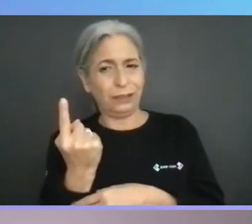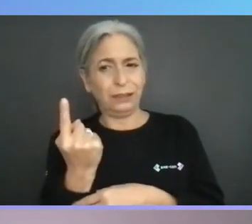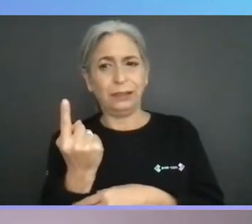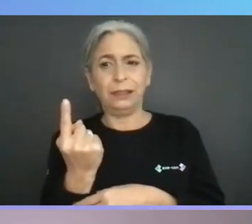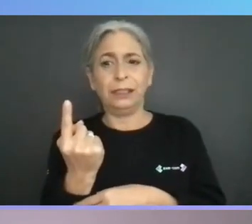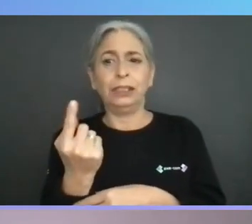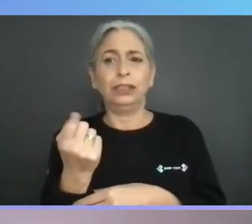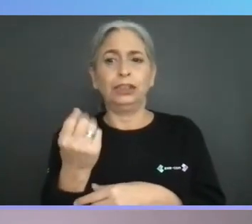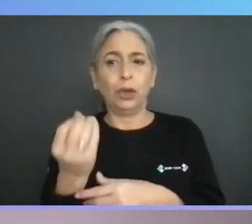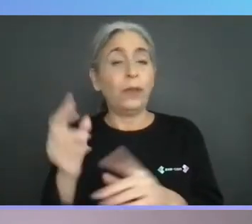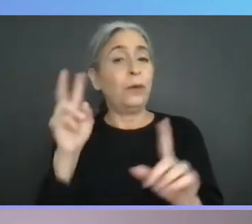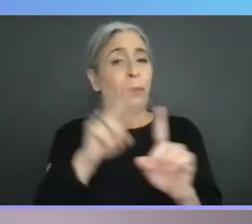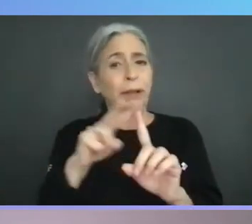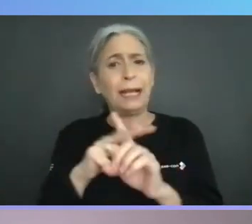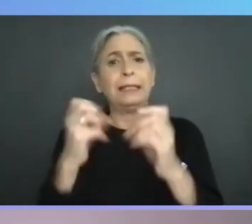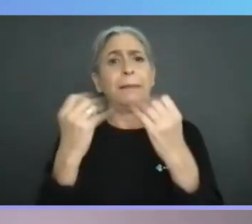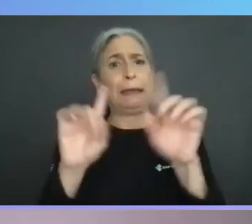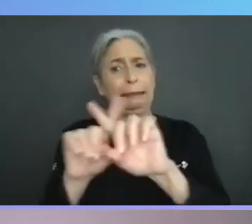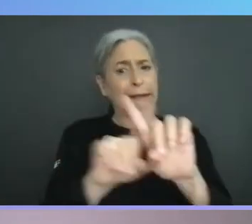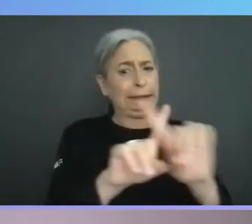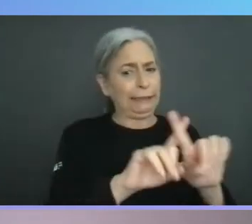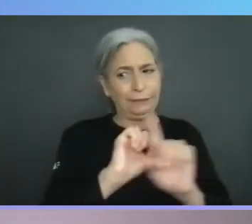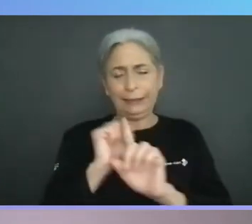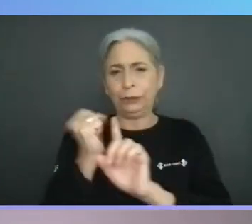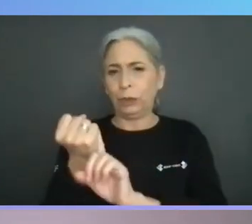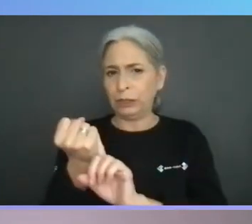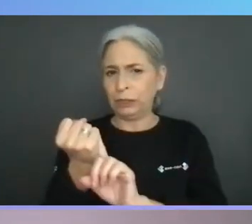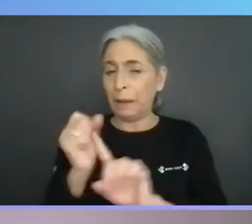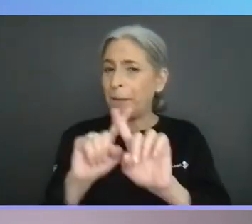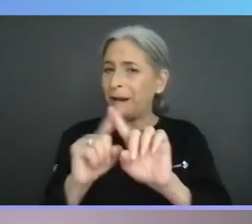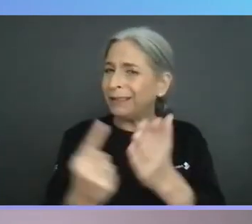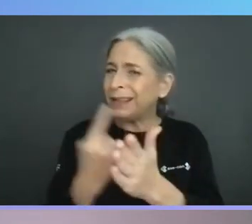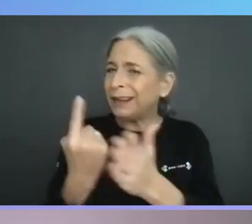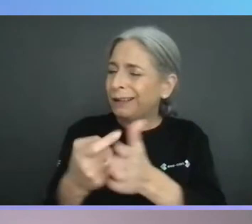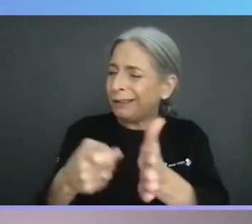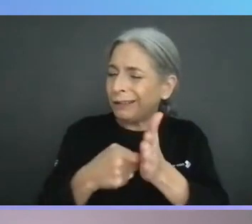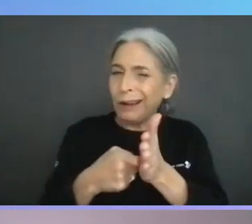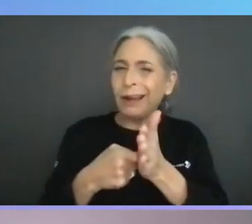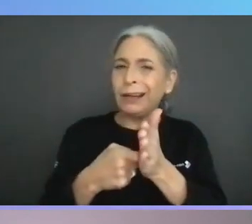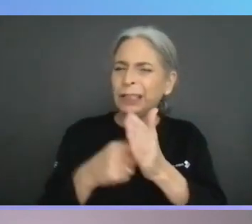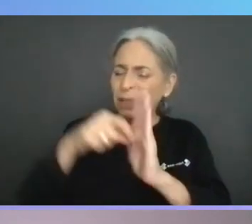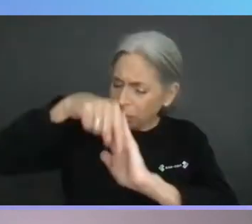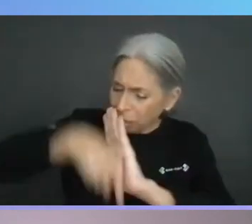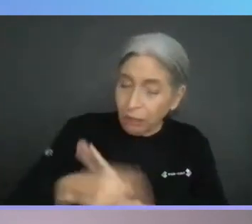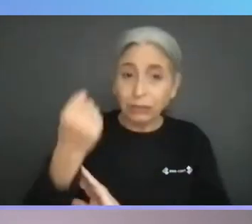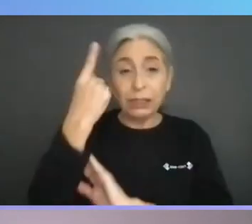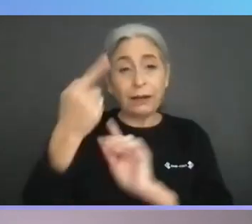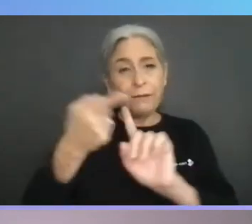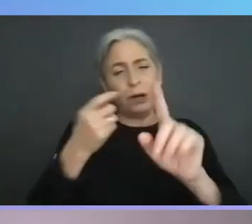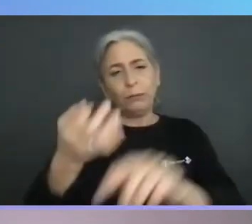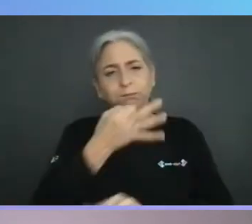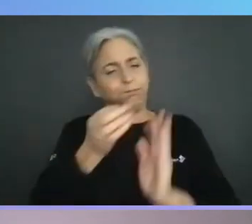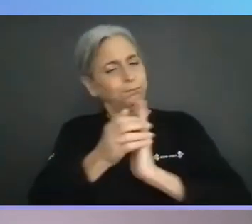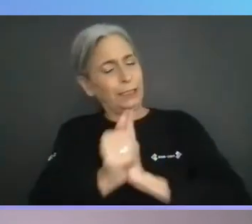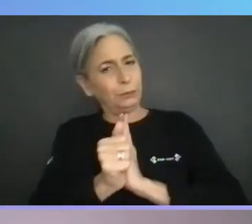many situations. But it also sometimes might require a deeper understanding by experts and others in applying that